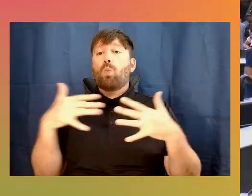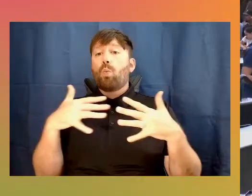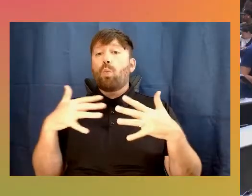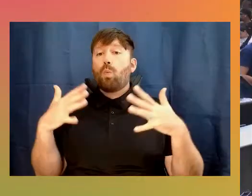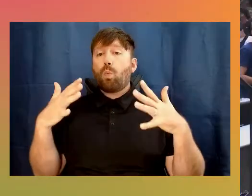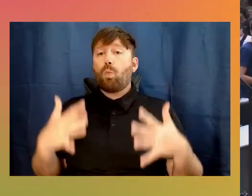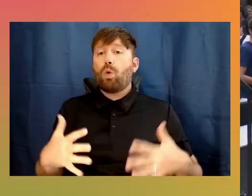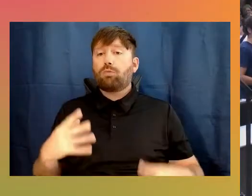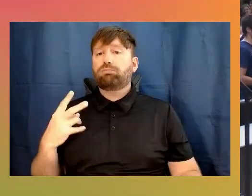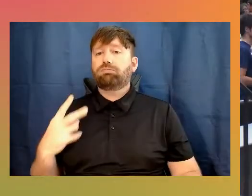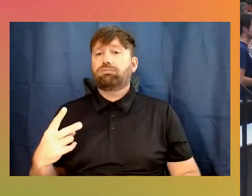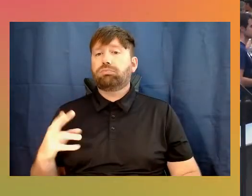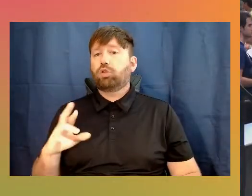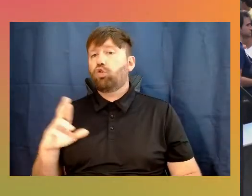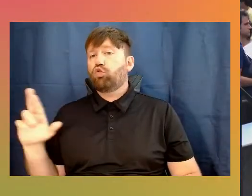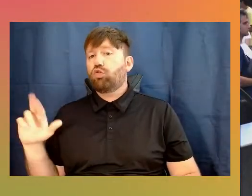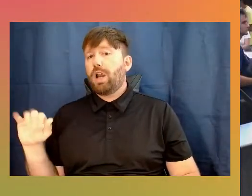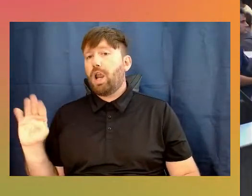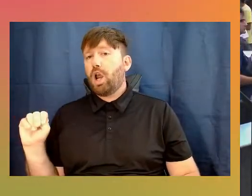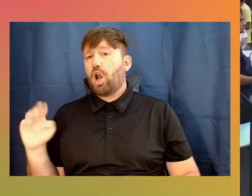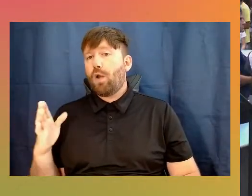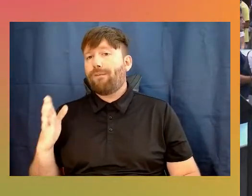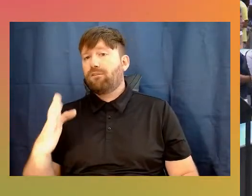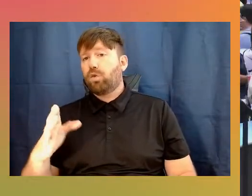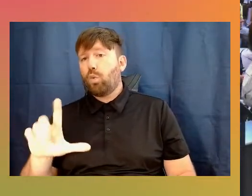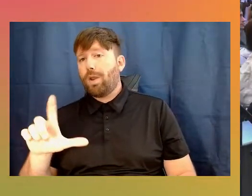GOOD. SLOWLY CYCLE THE ARMS UP AND AROUND. WARRIOR TWO.